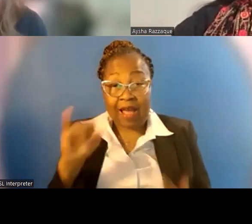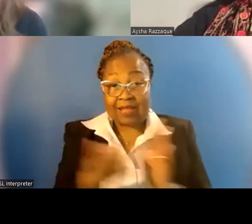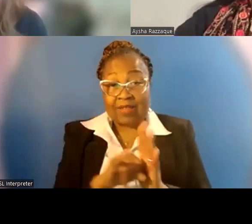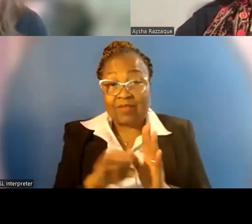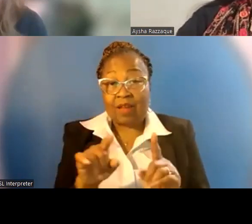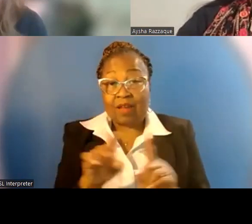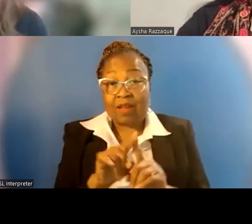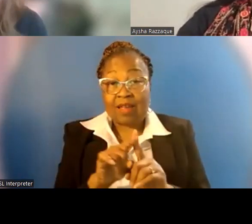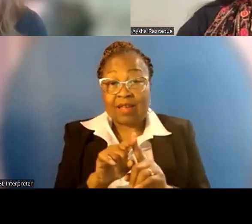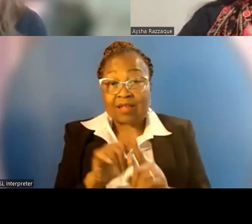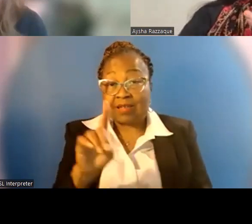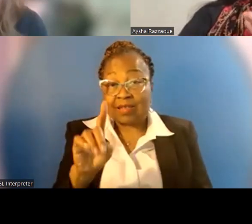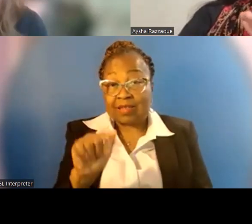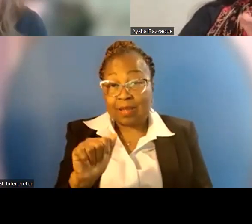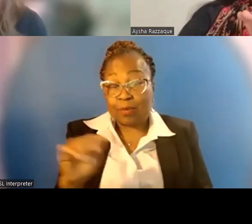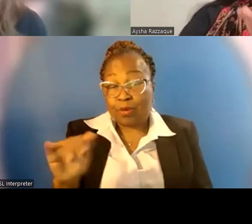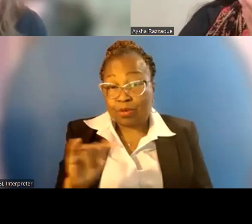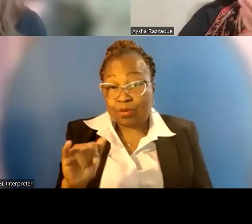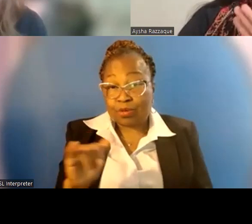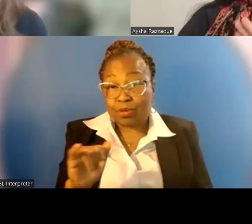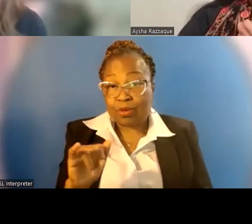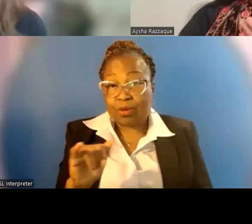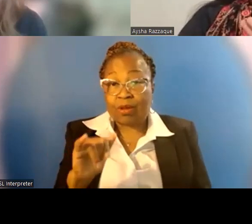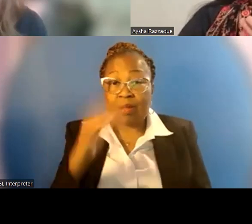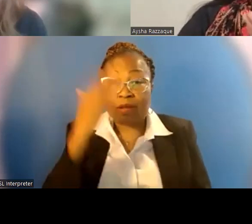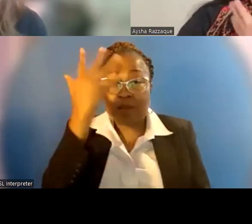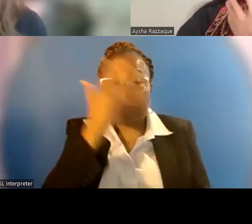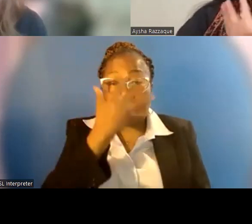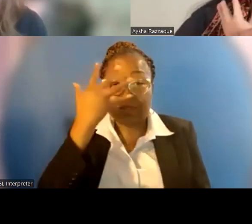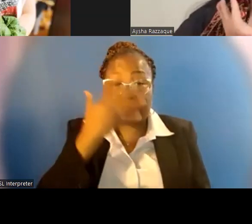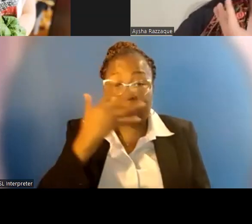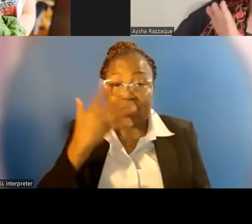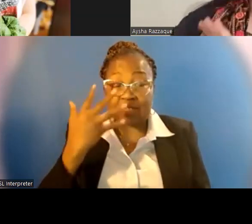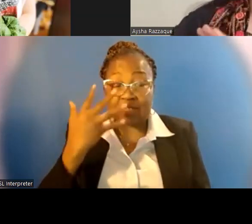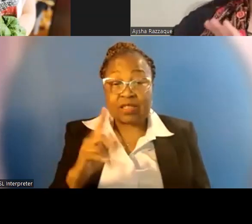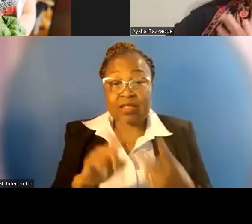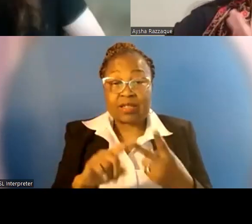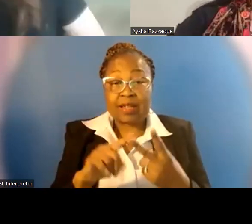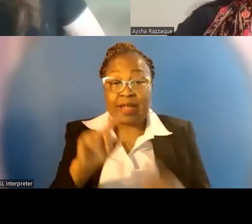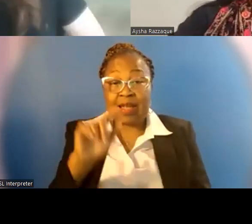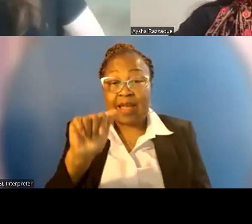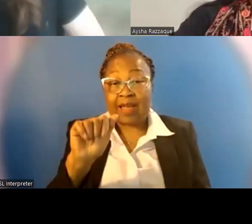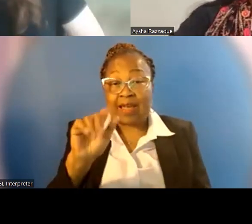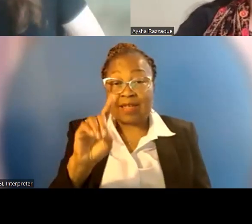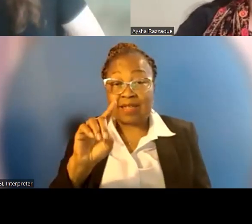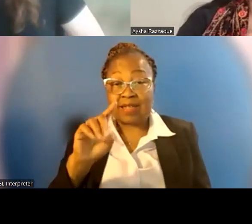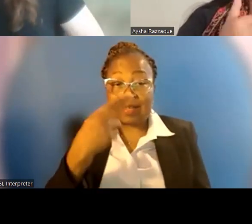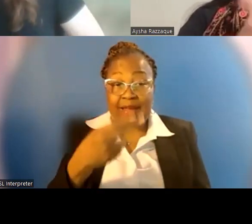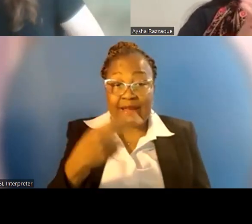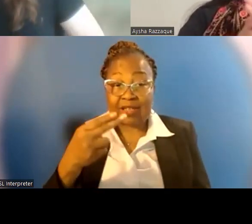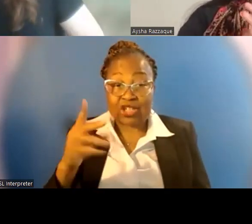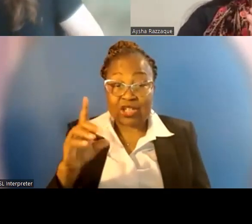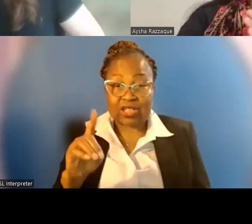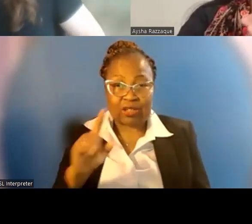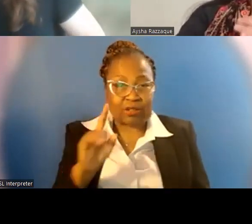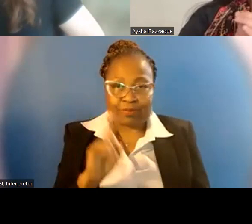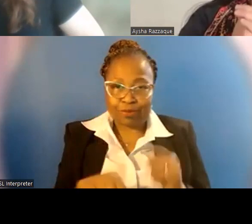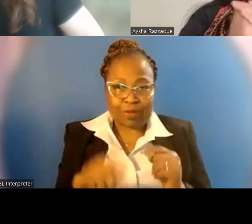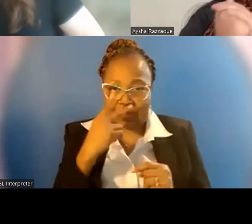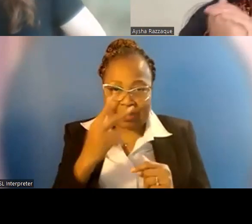also I identify as autistic and ADHD, so I'm not visibly disabled unless you look really,